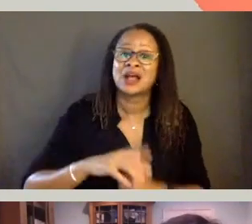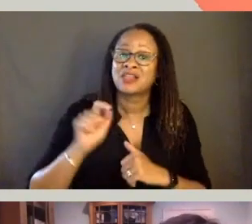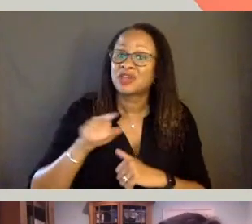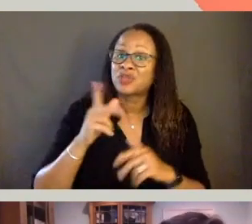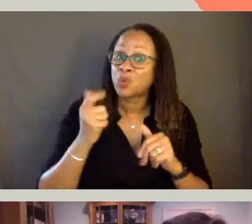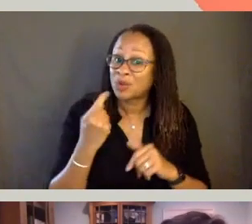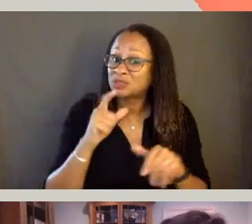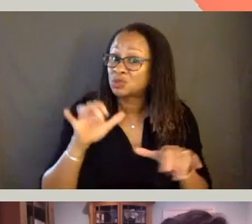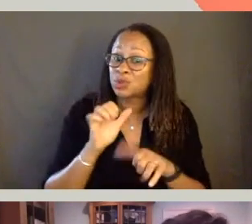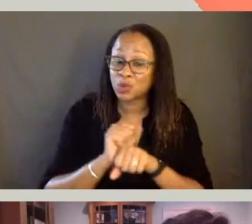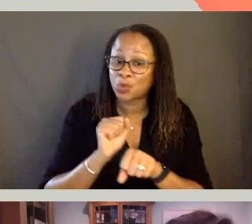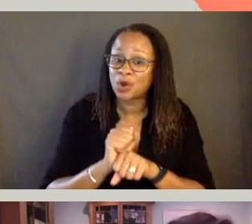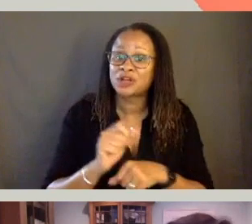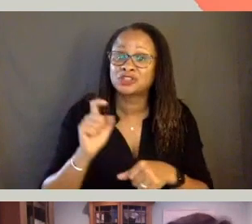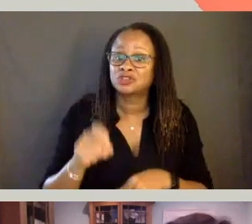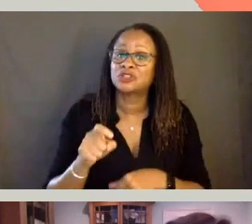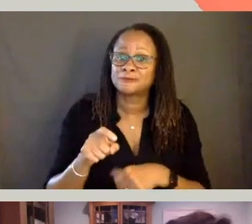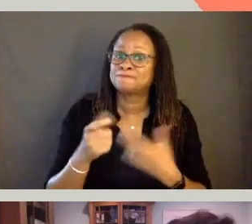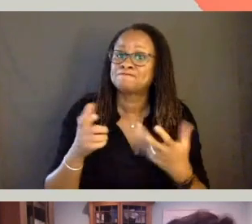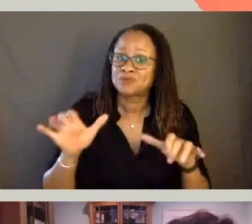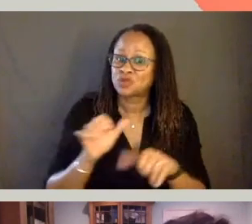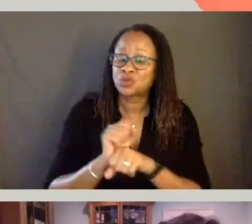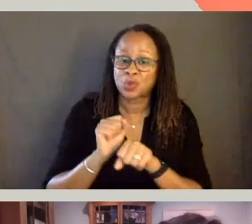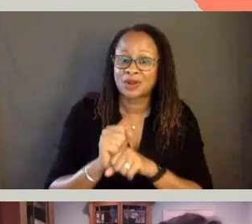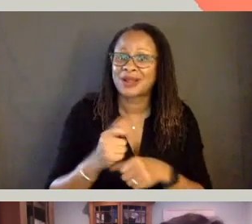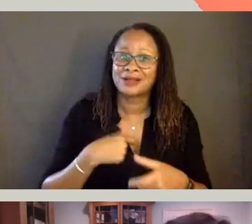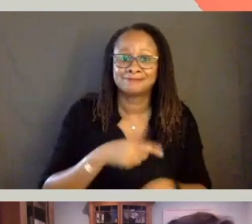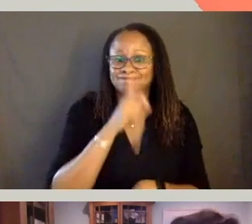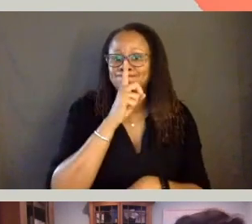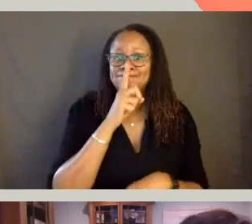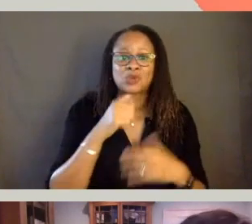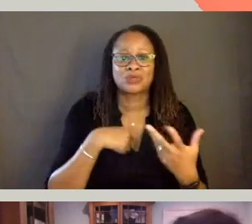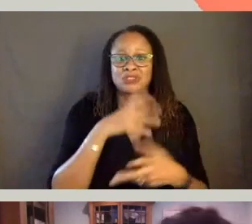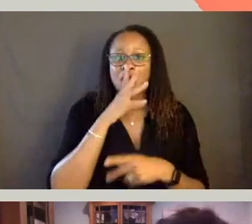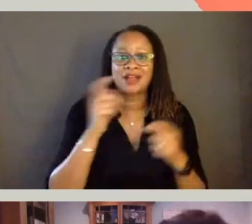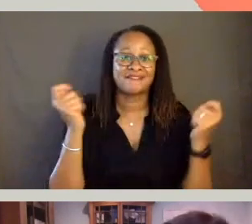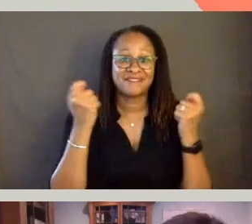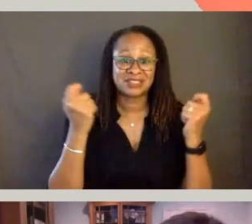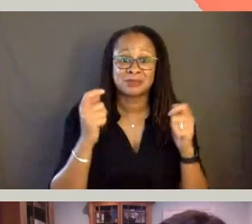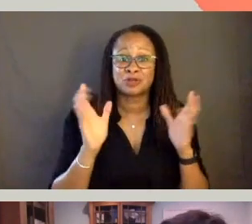I mean, Grace might show up in the festival chats and, dark spaces, but, we try